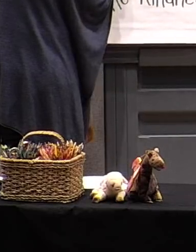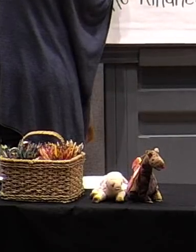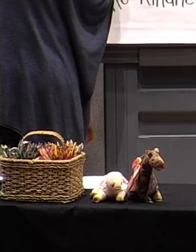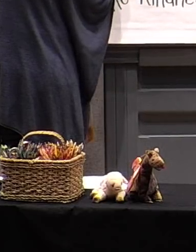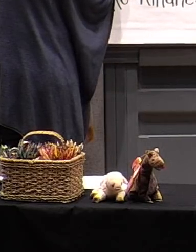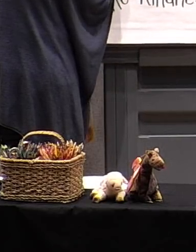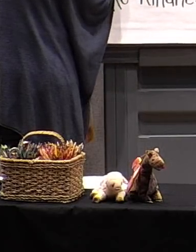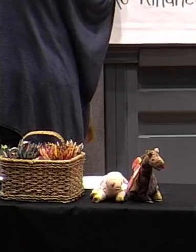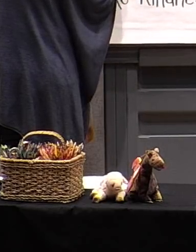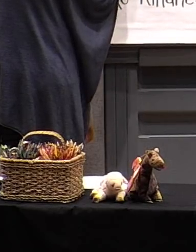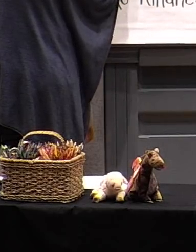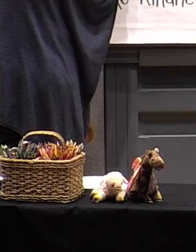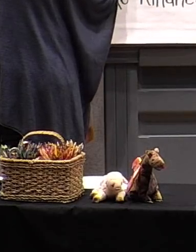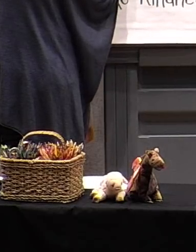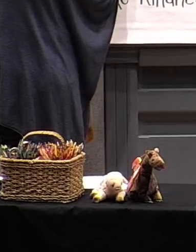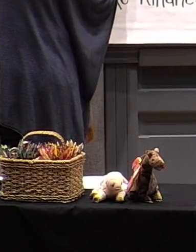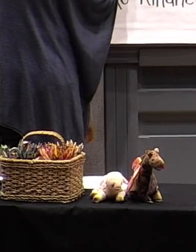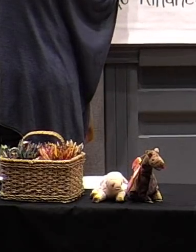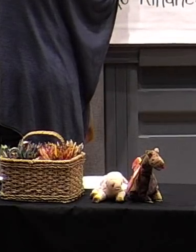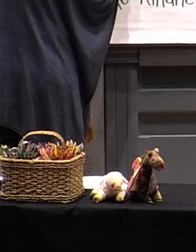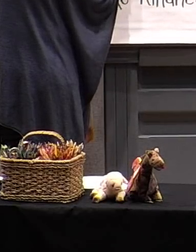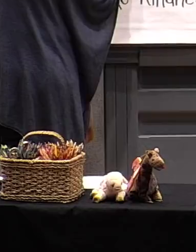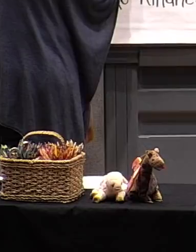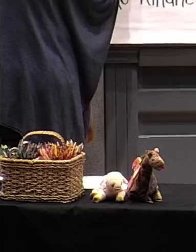and I'm gonna add the word thanks to it.